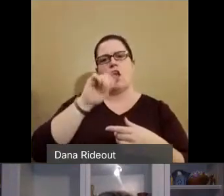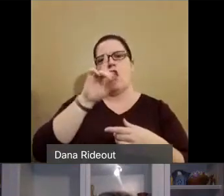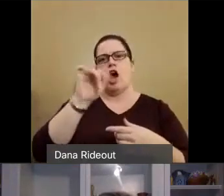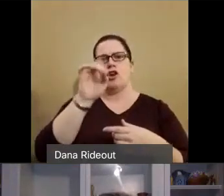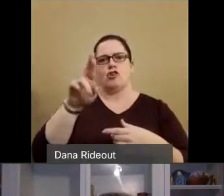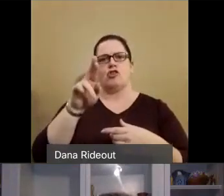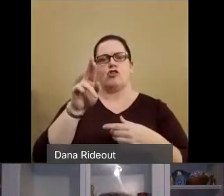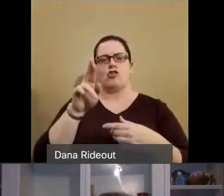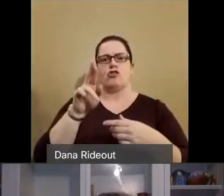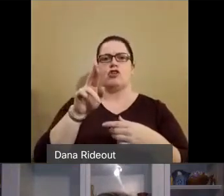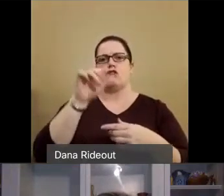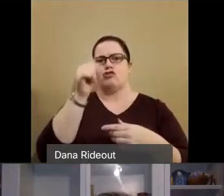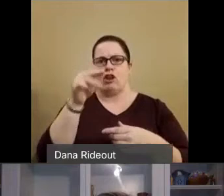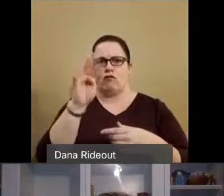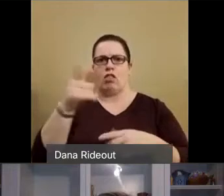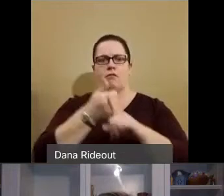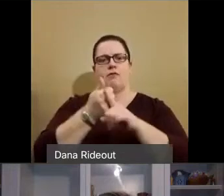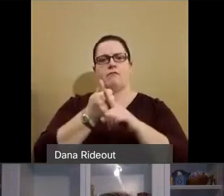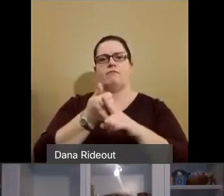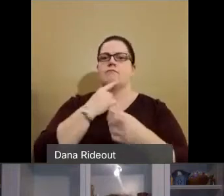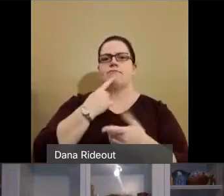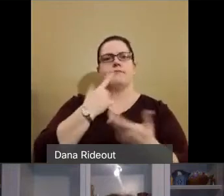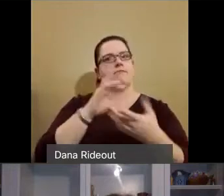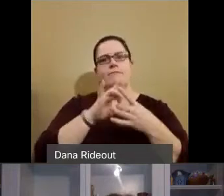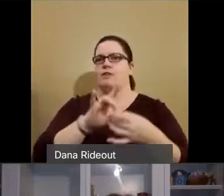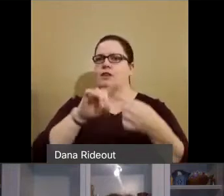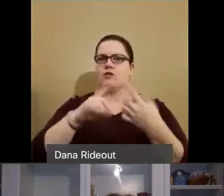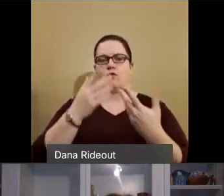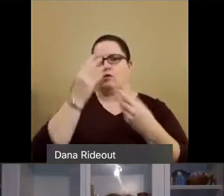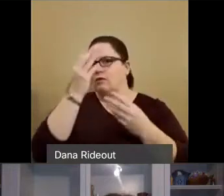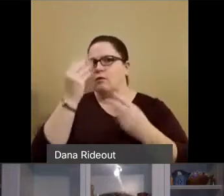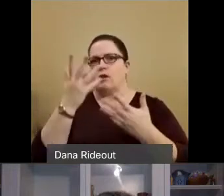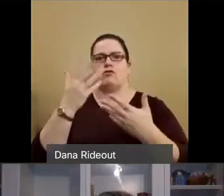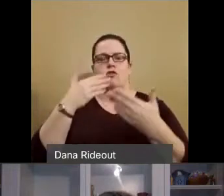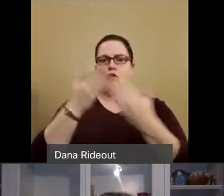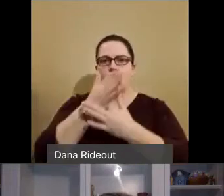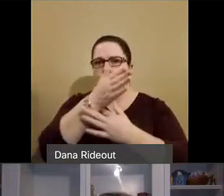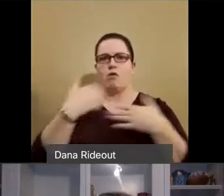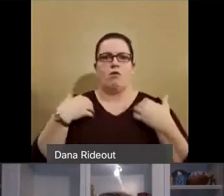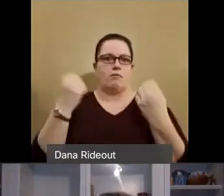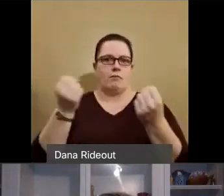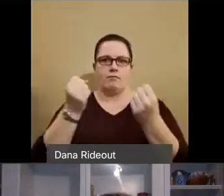Um, concerns about the chain of advice going through our, our public health officers, versus what's being implemented politically.